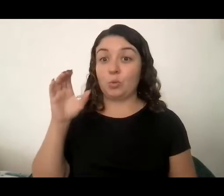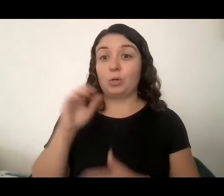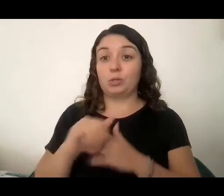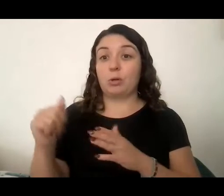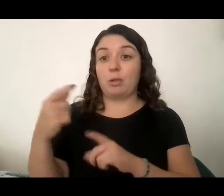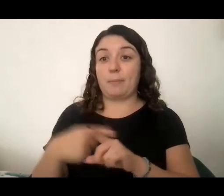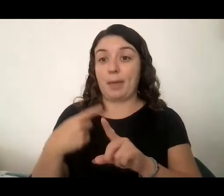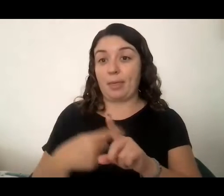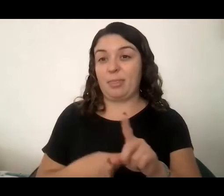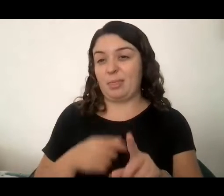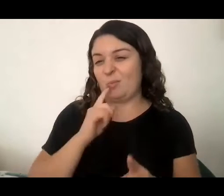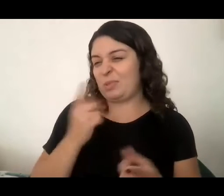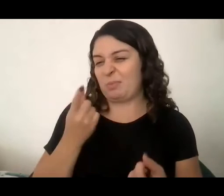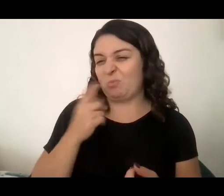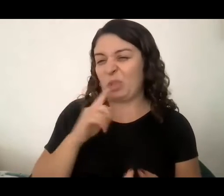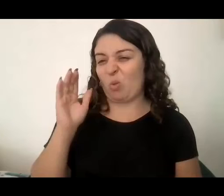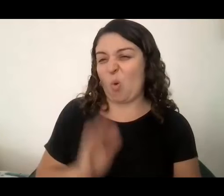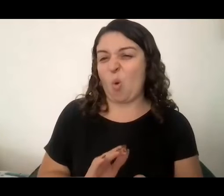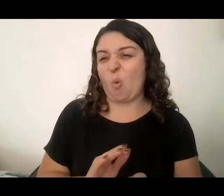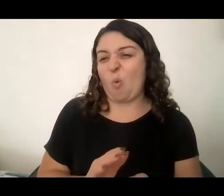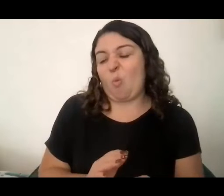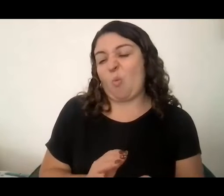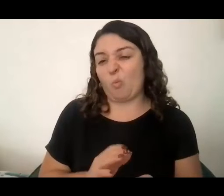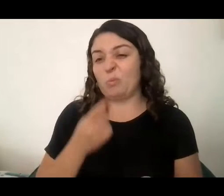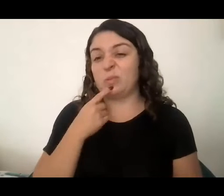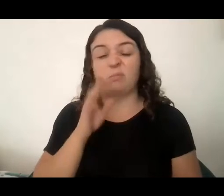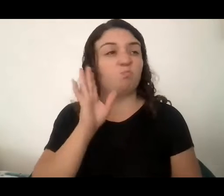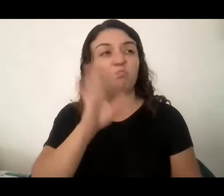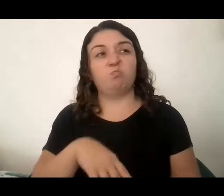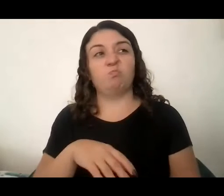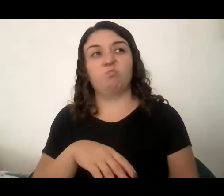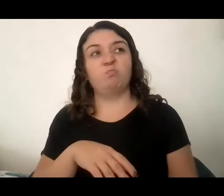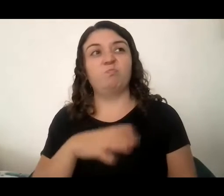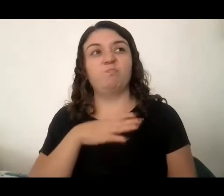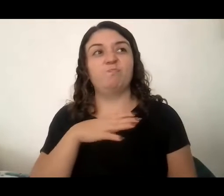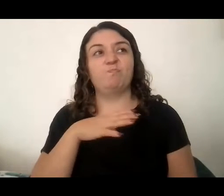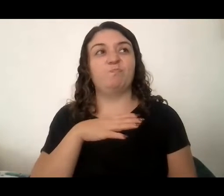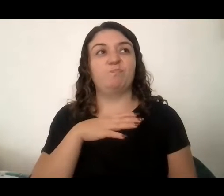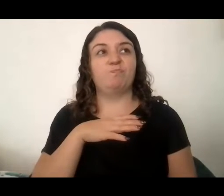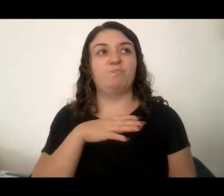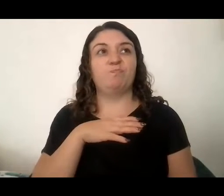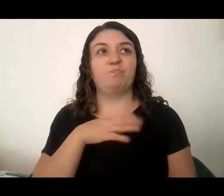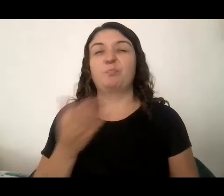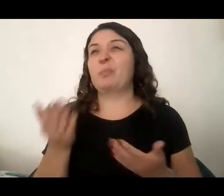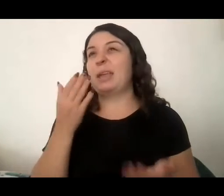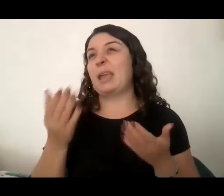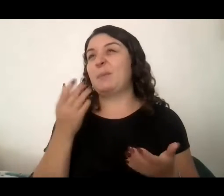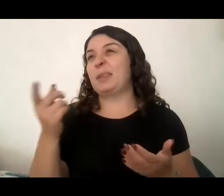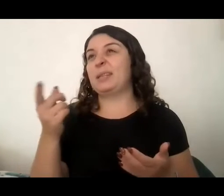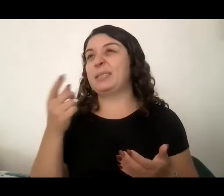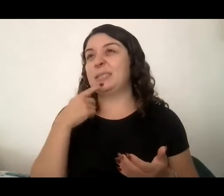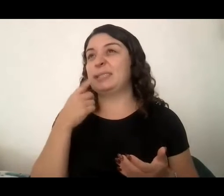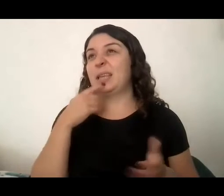it's really low, they might even say, you know, we don't want they may push off when they do your